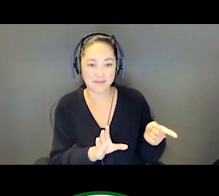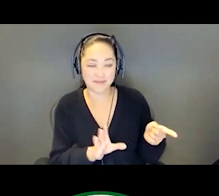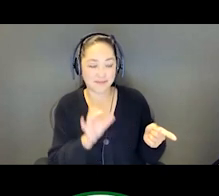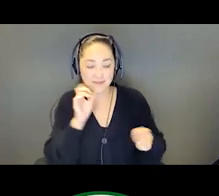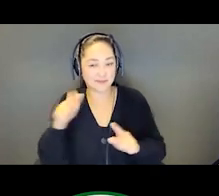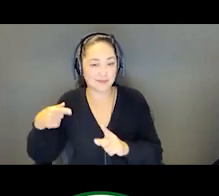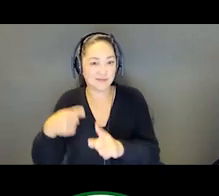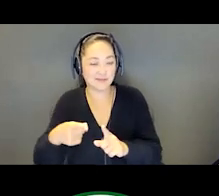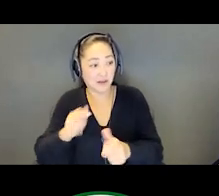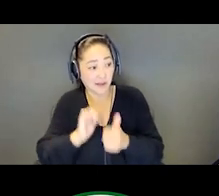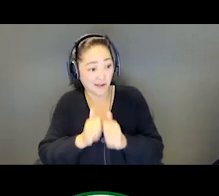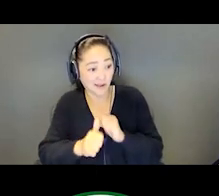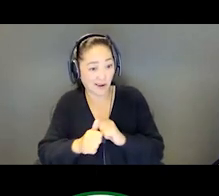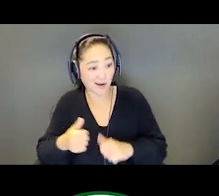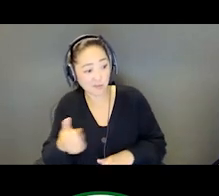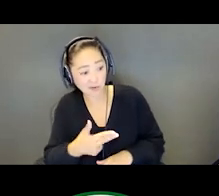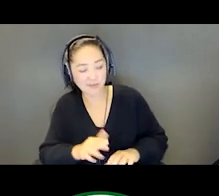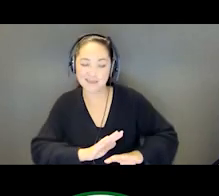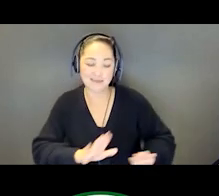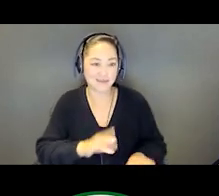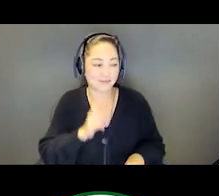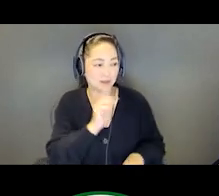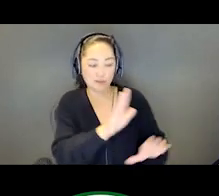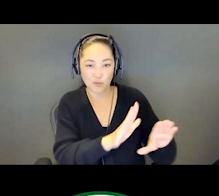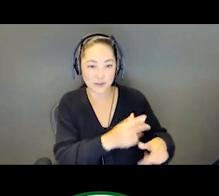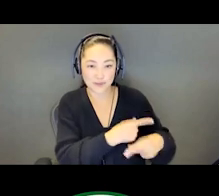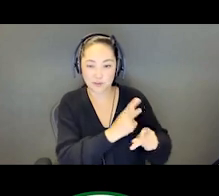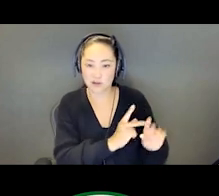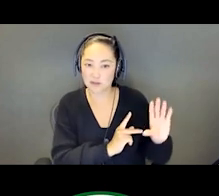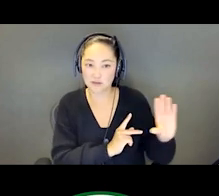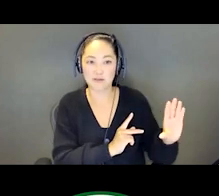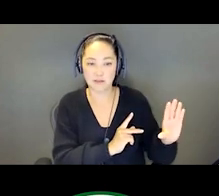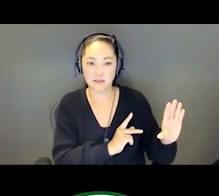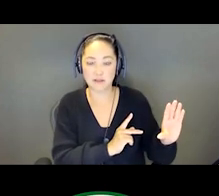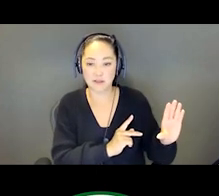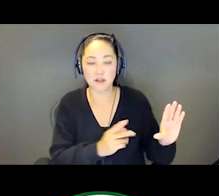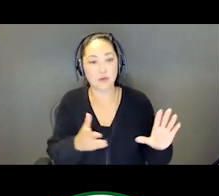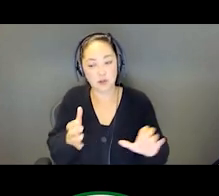I think they're really great products. We just really want to address the gap. That